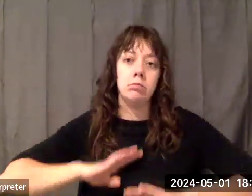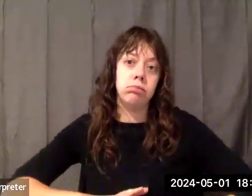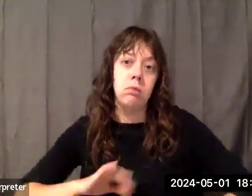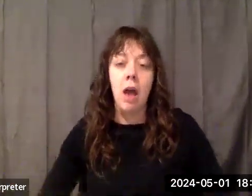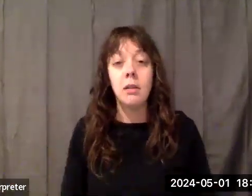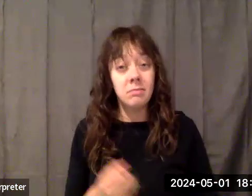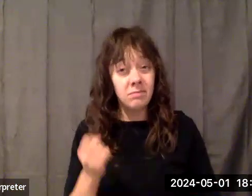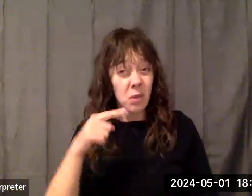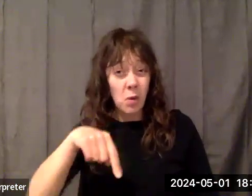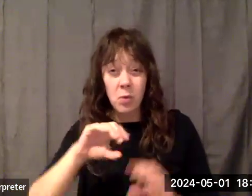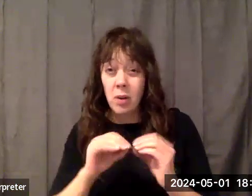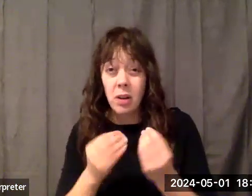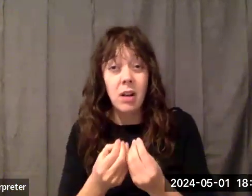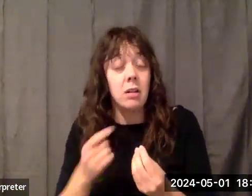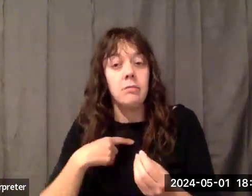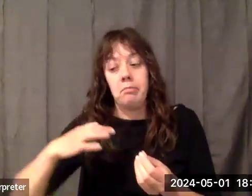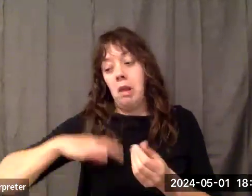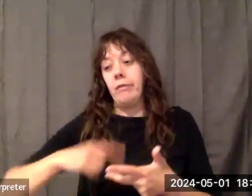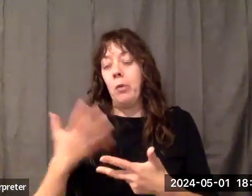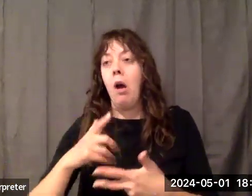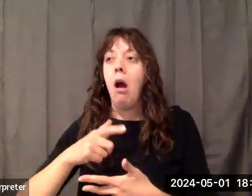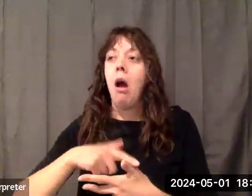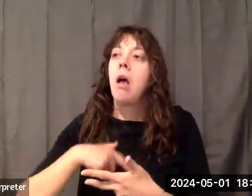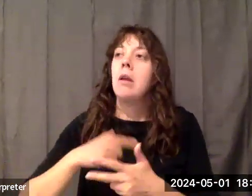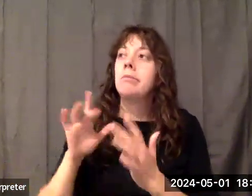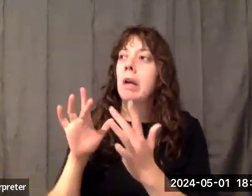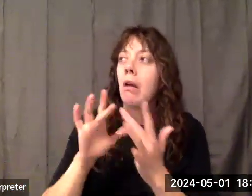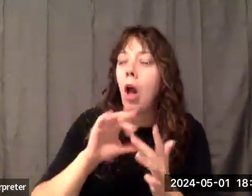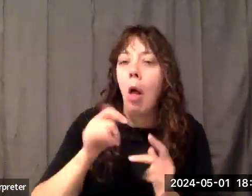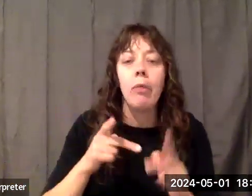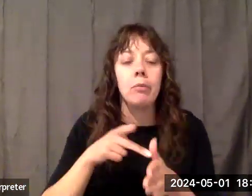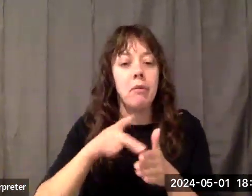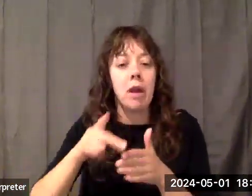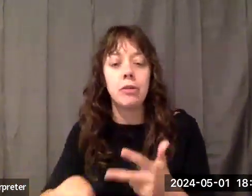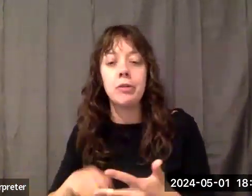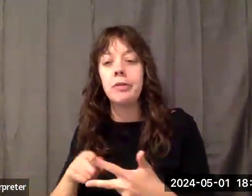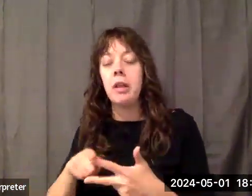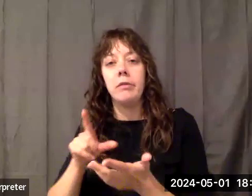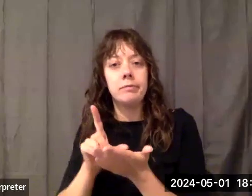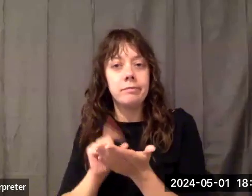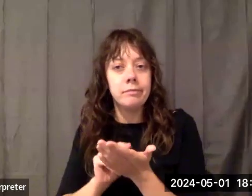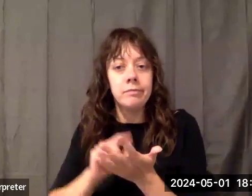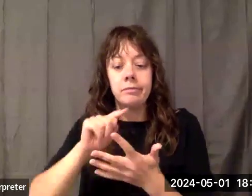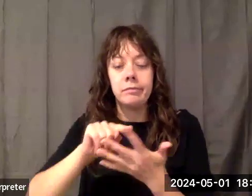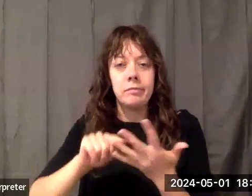get publications which further education and competence. And then many of them also provide free